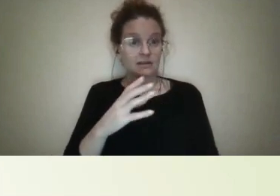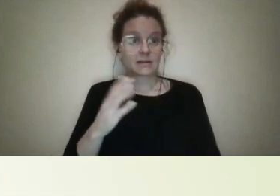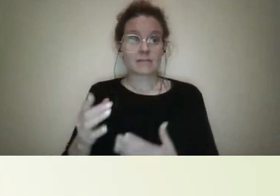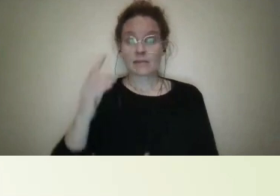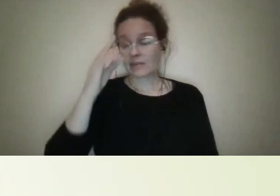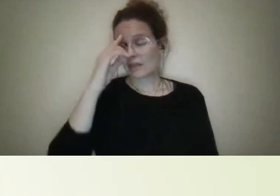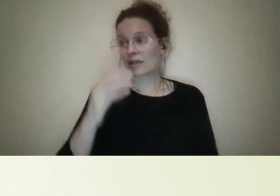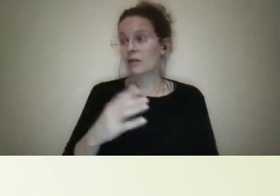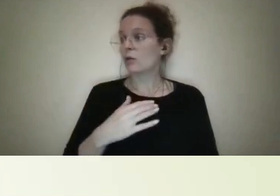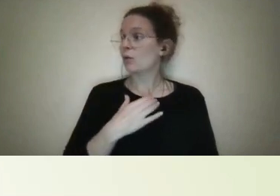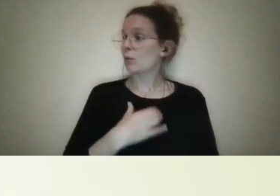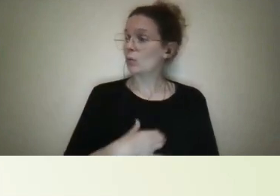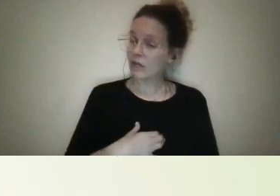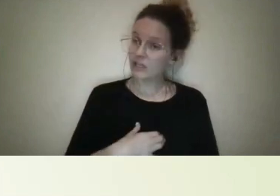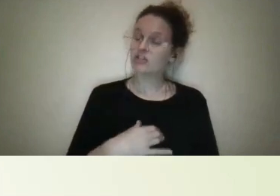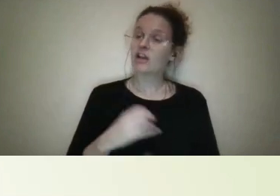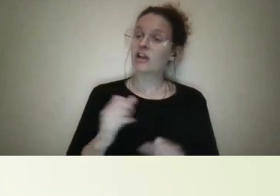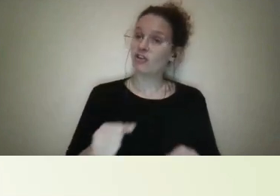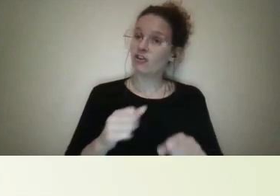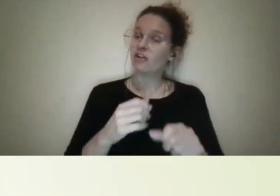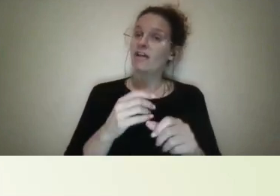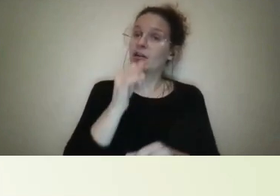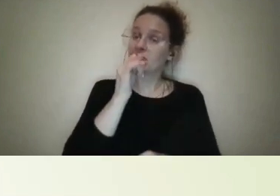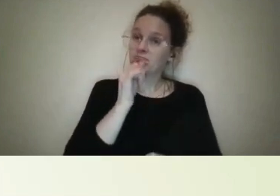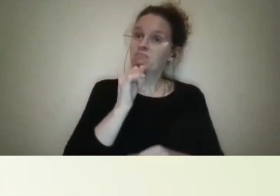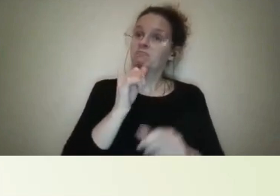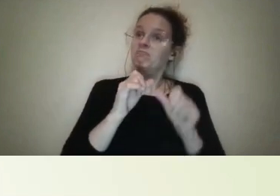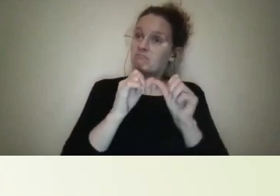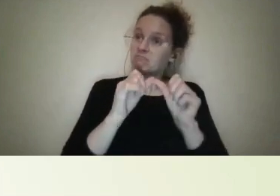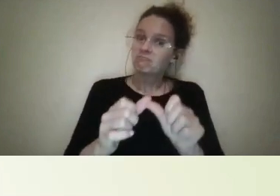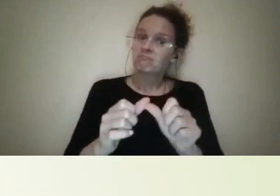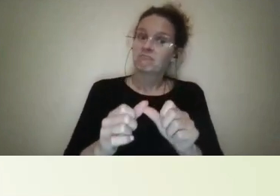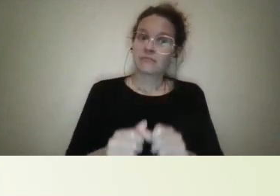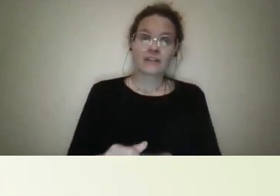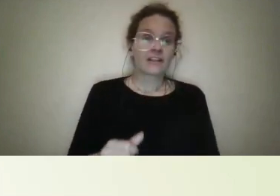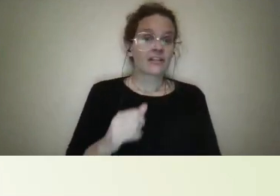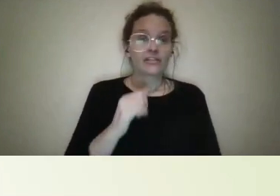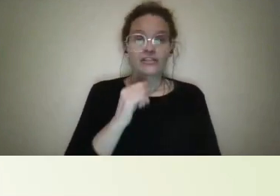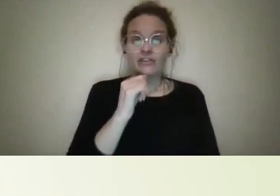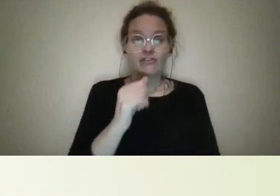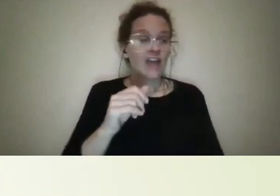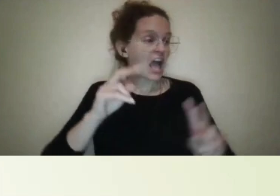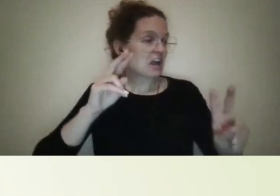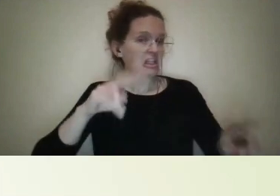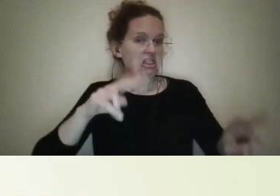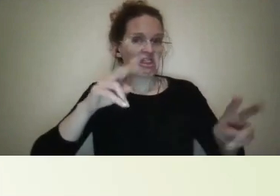"man, I wish I had that kind of power." They're not judgmental or criticizing